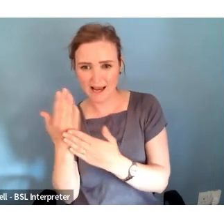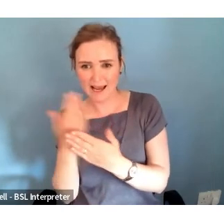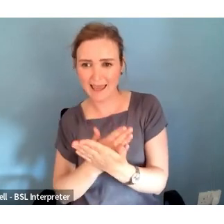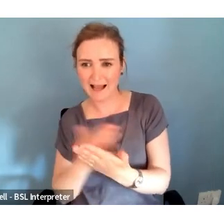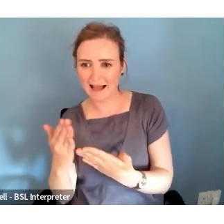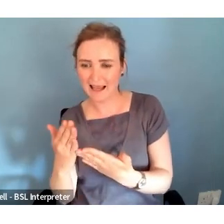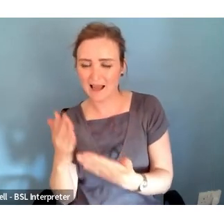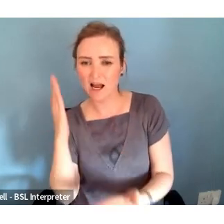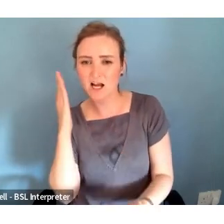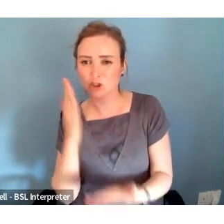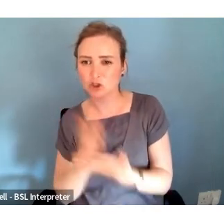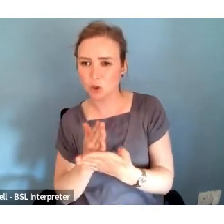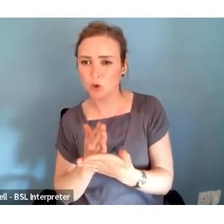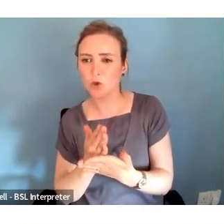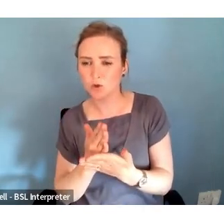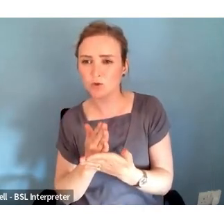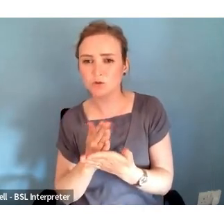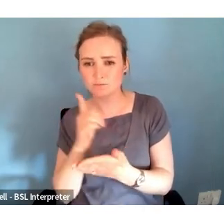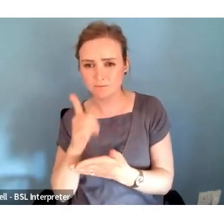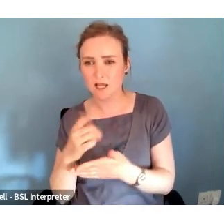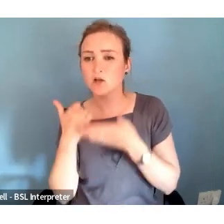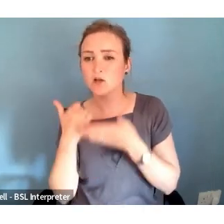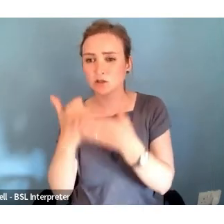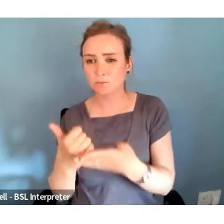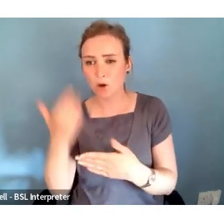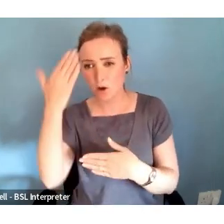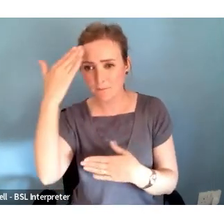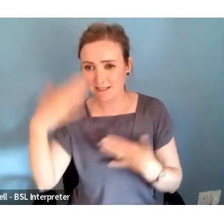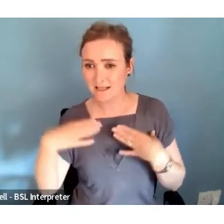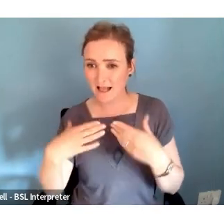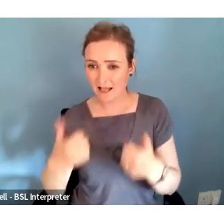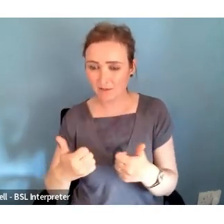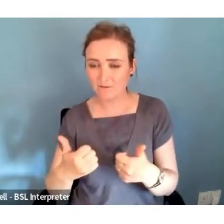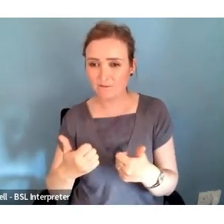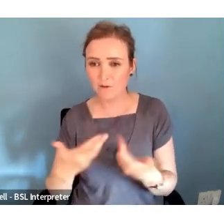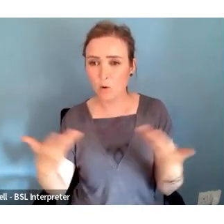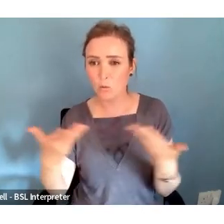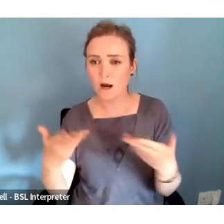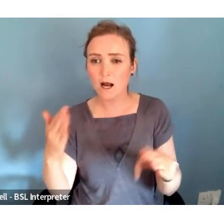who support mental health within the workplace. Those kinds of things they are not